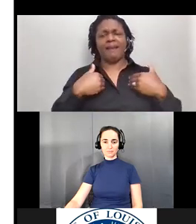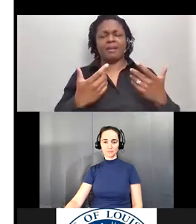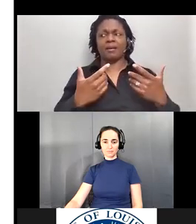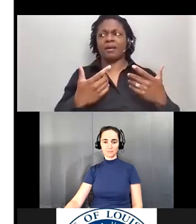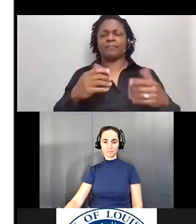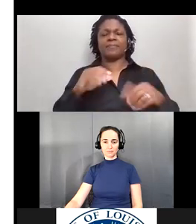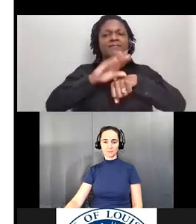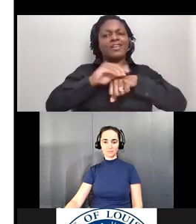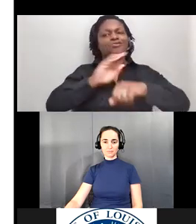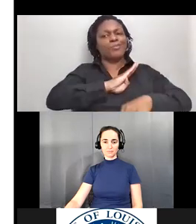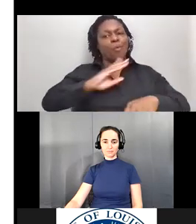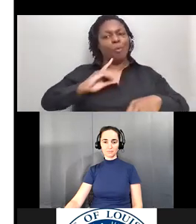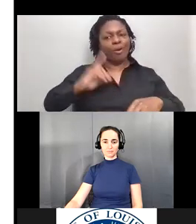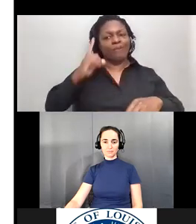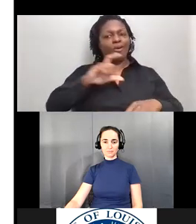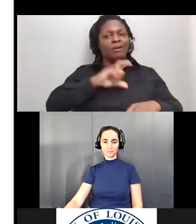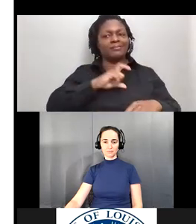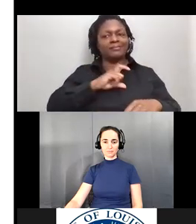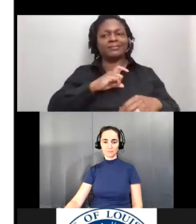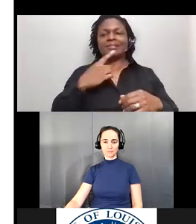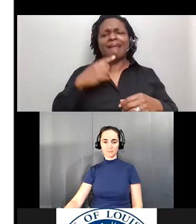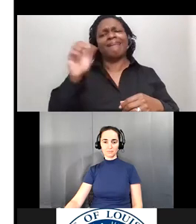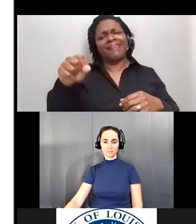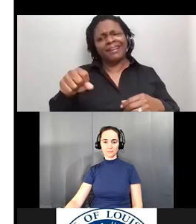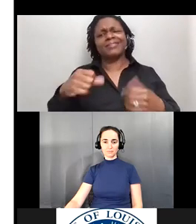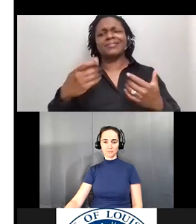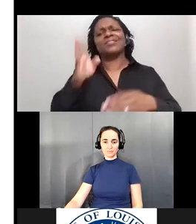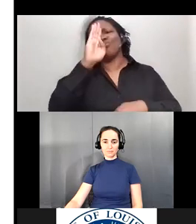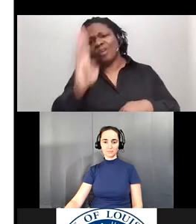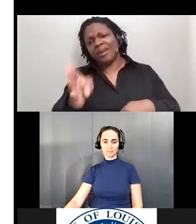is, yes they're direct they're not trying to be rude. It's just, they're bigger, they're